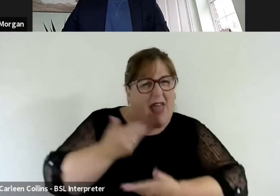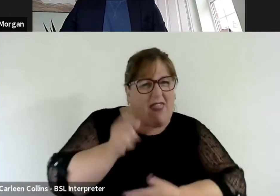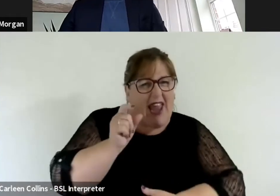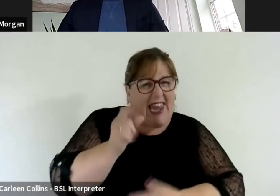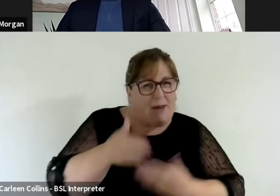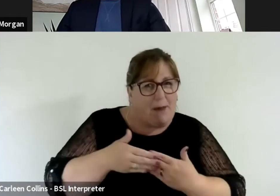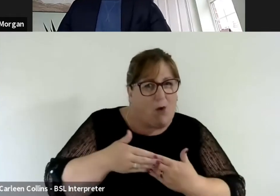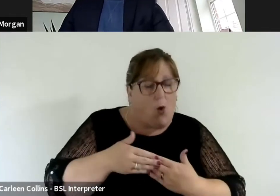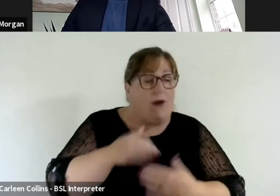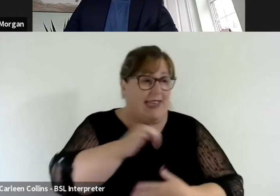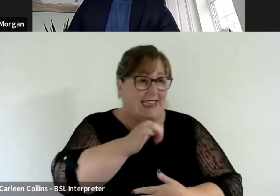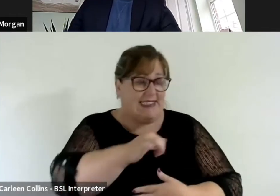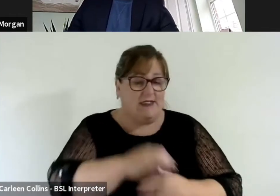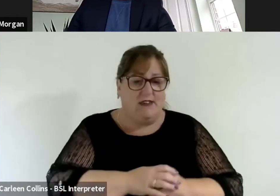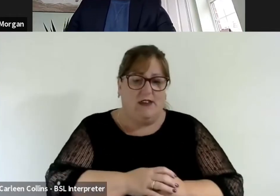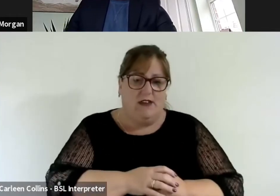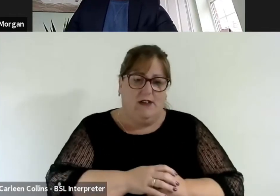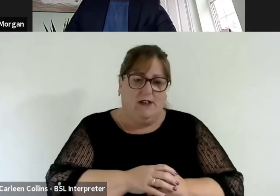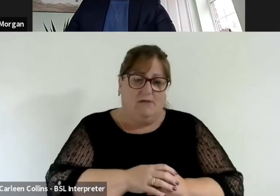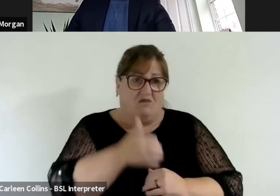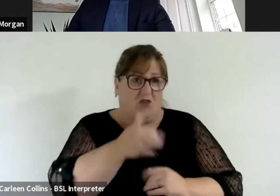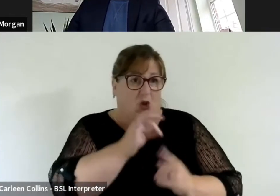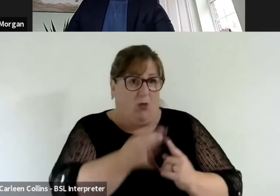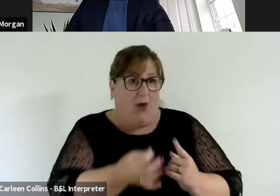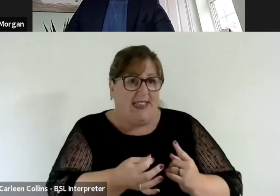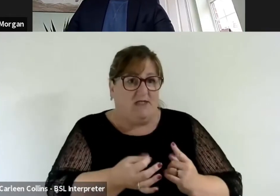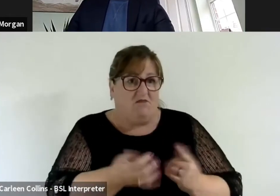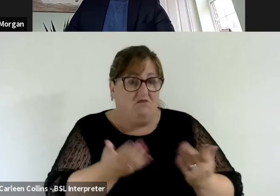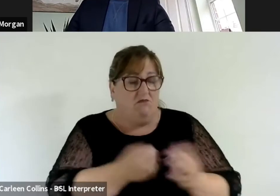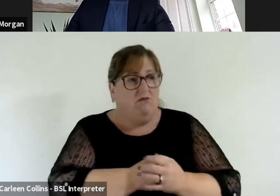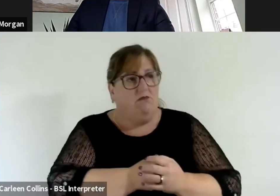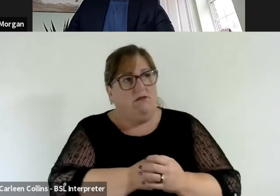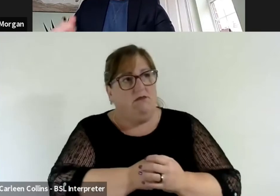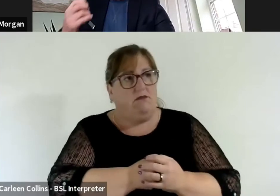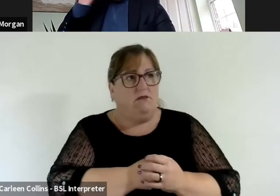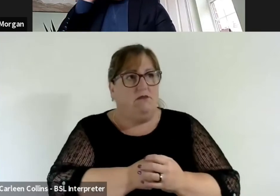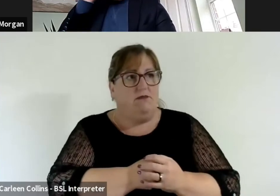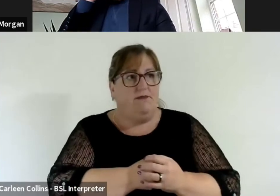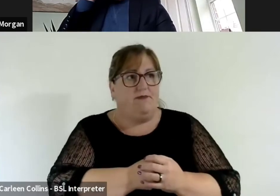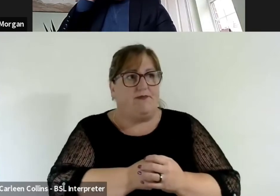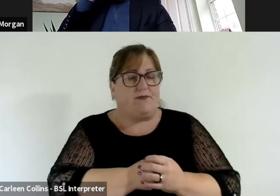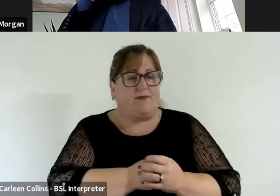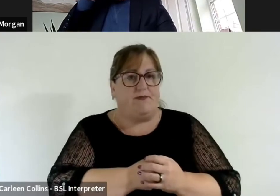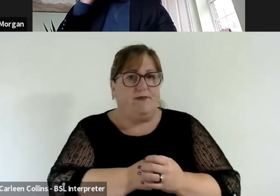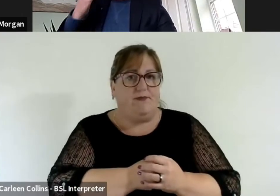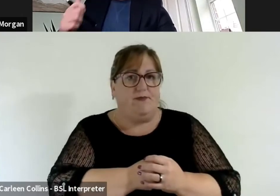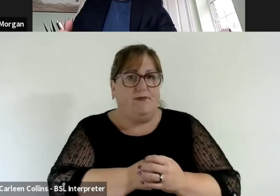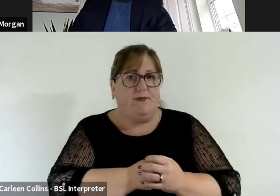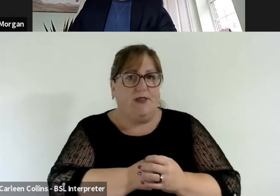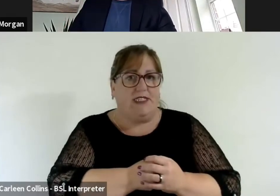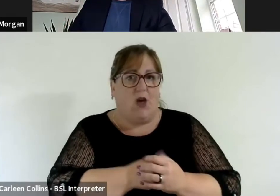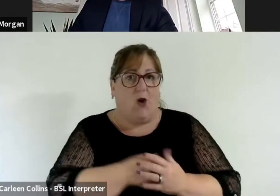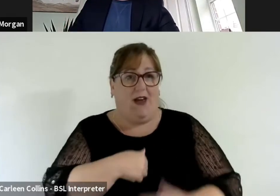It is so they understand your interview format and what you may be looking for in the interview. Can you talk to that a little bit more please.